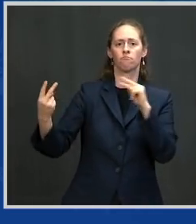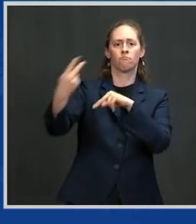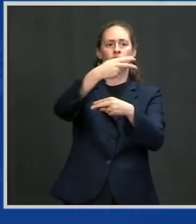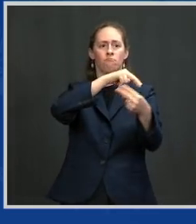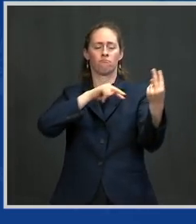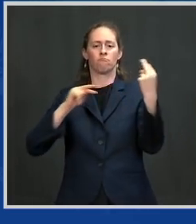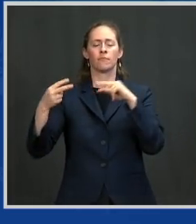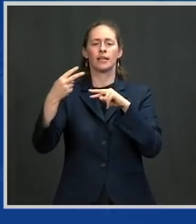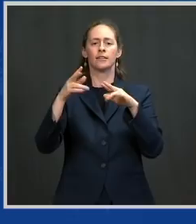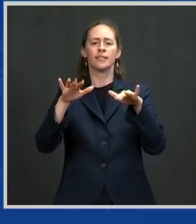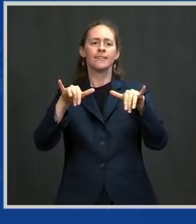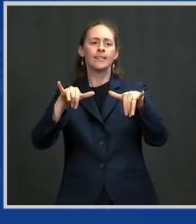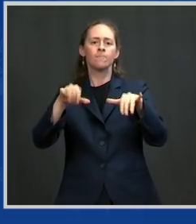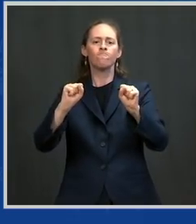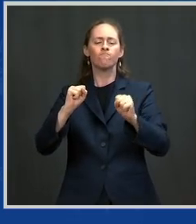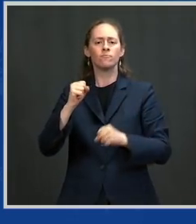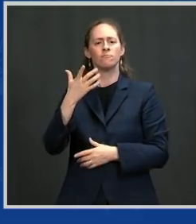quite frankly, that America is back.